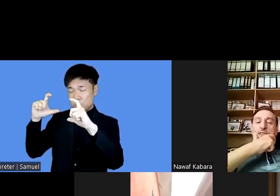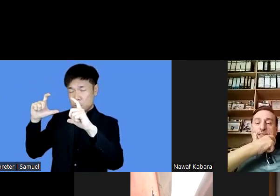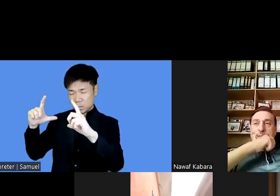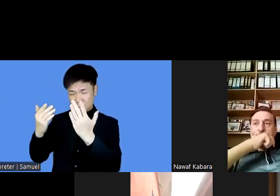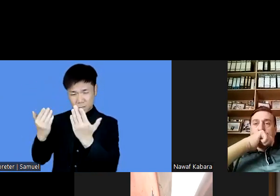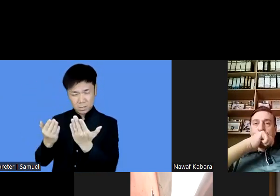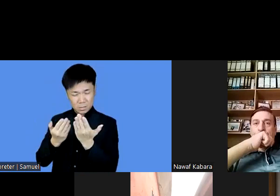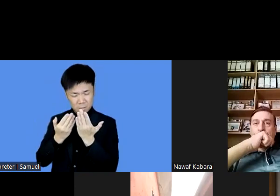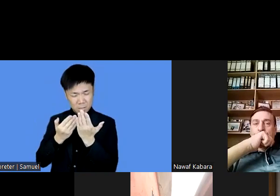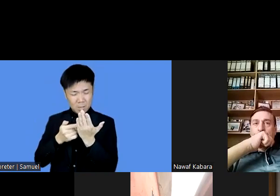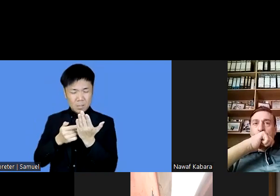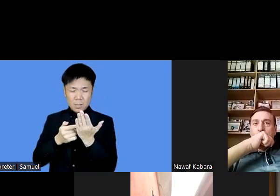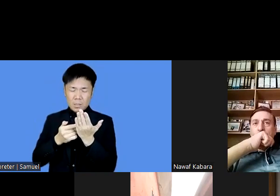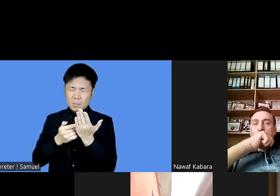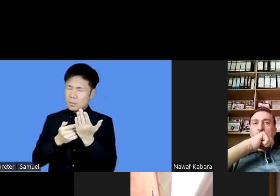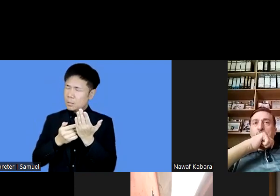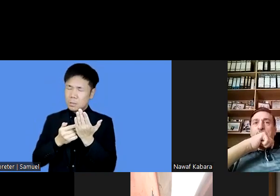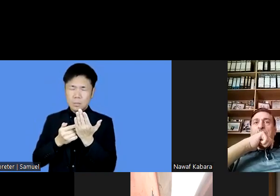was.